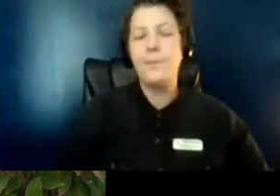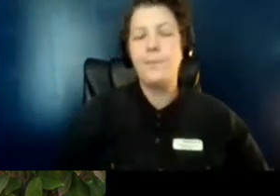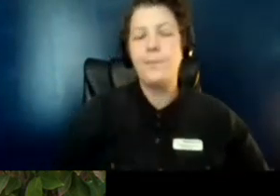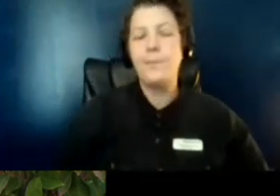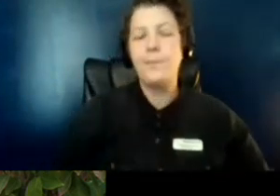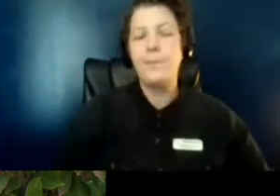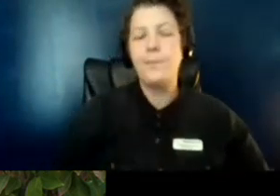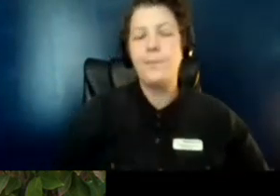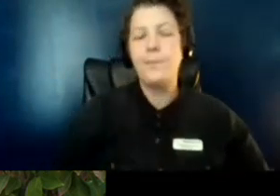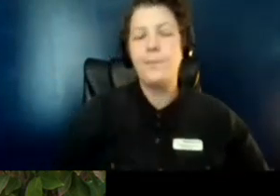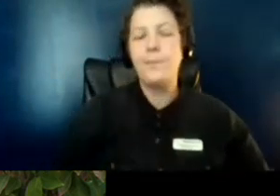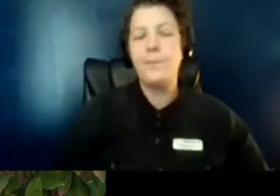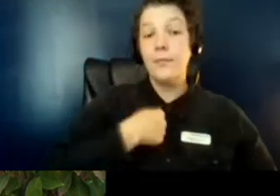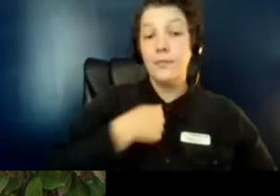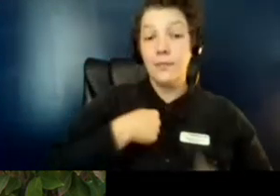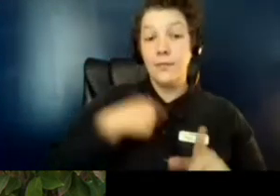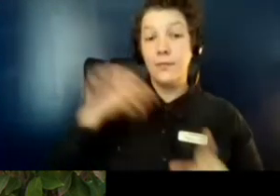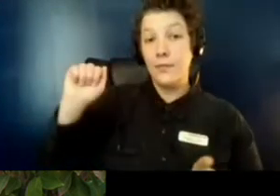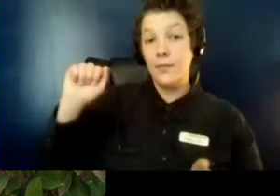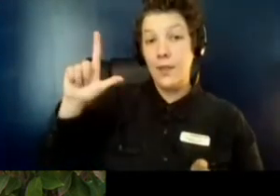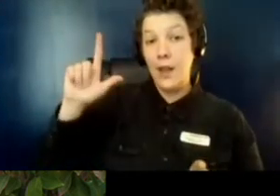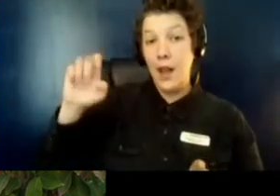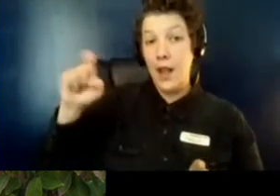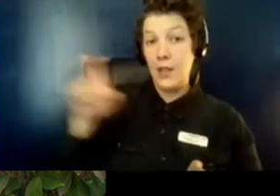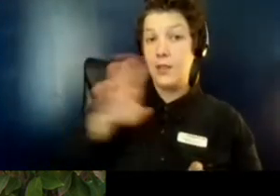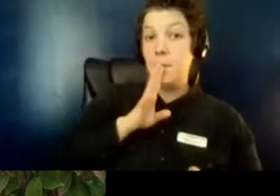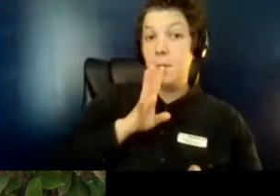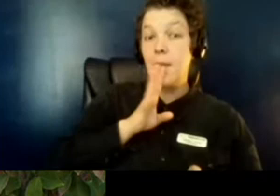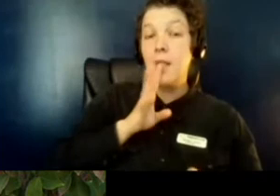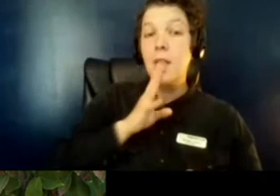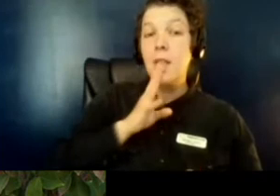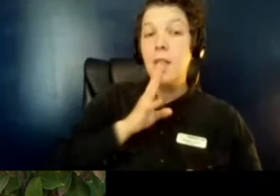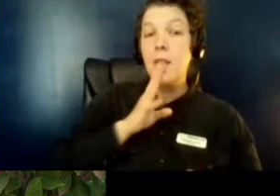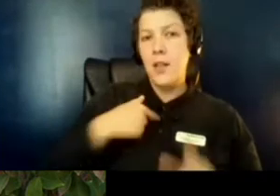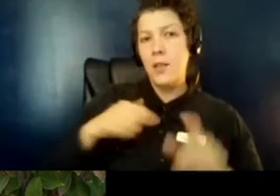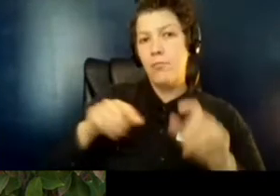and I do a lot of graphic design work and web development work. Something that especially